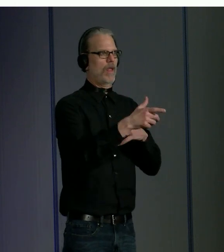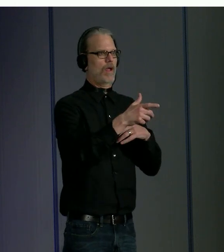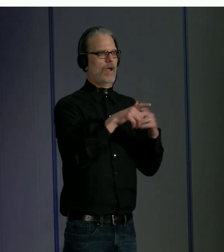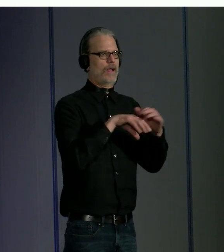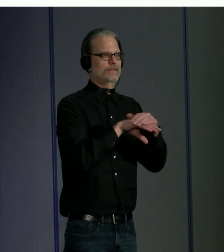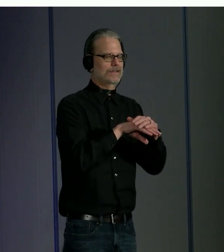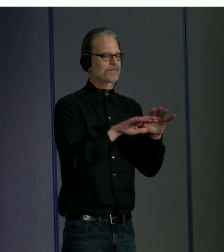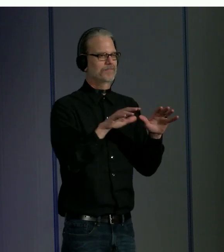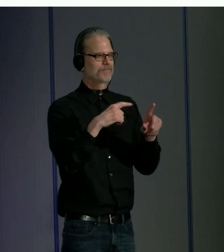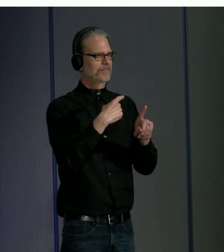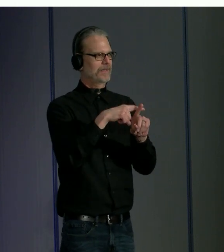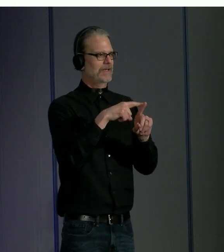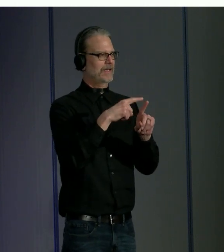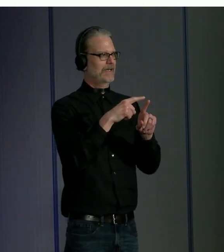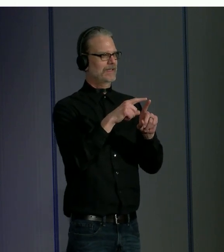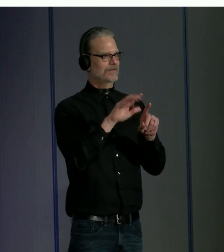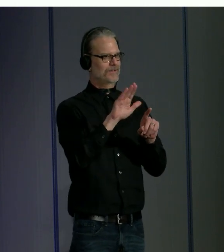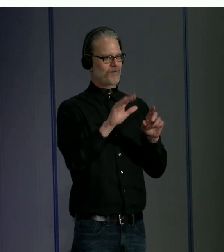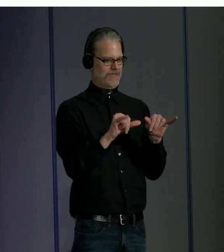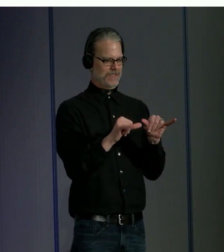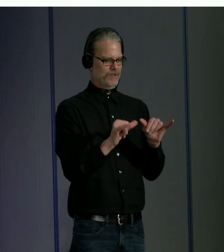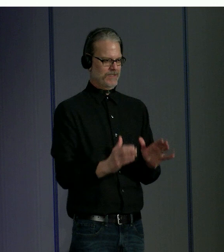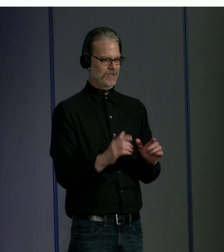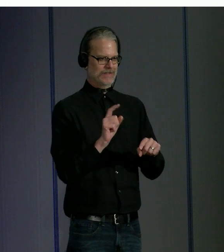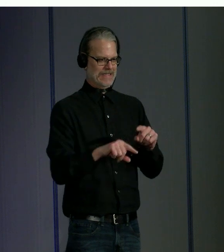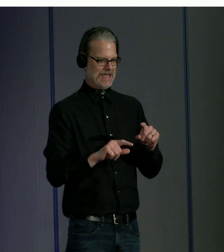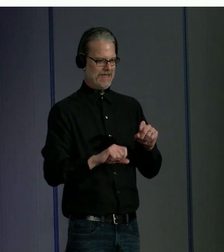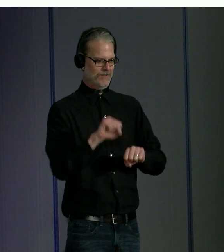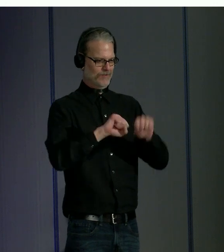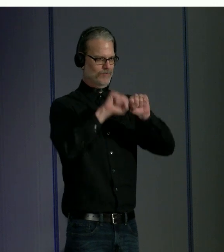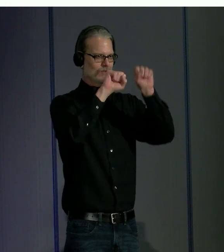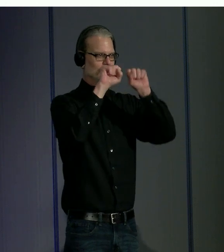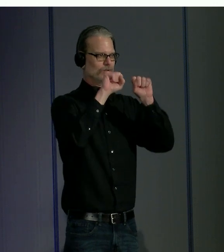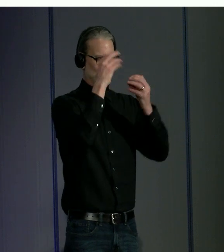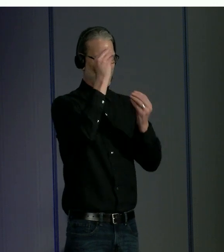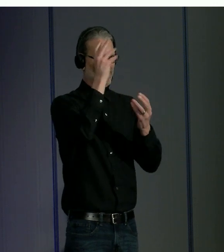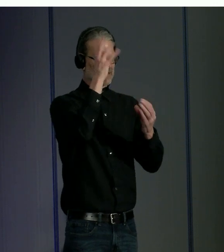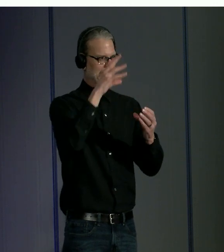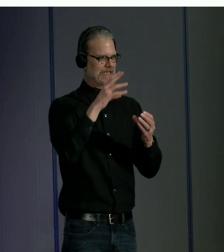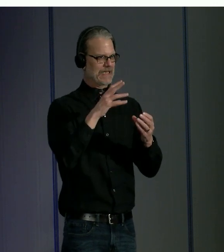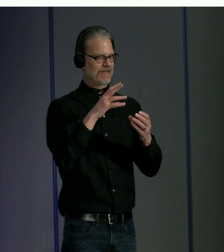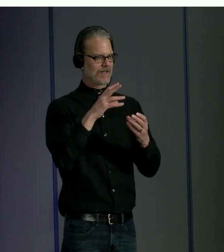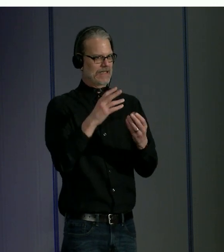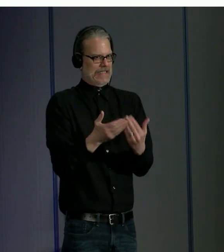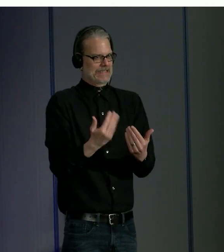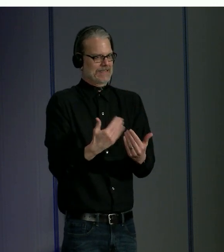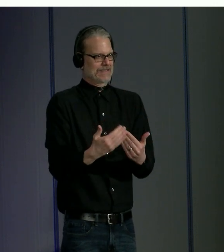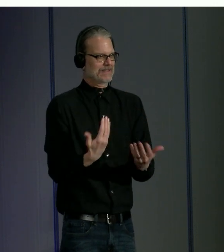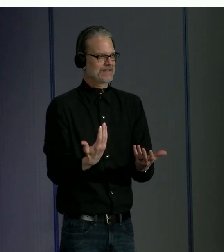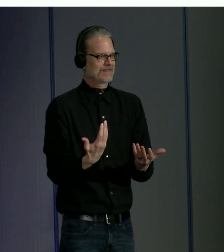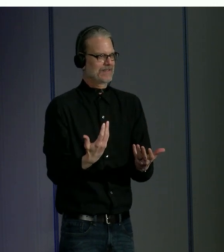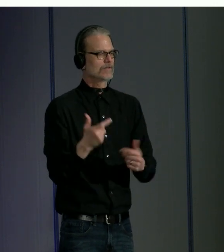the ability of your engineers to structure the content accessible manner.